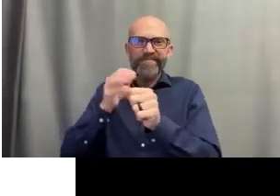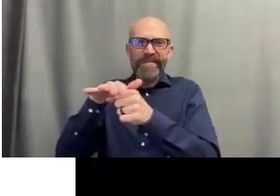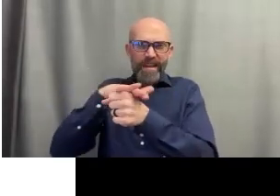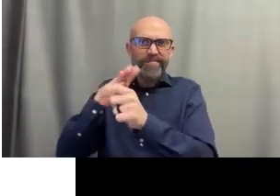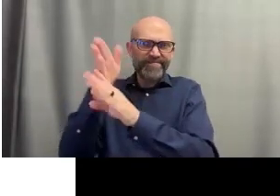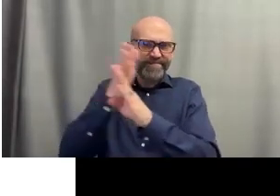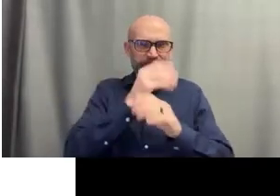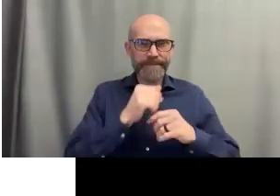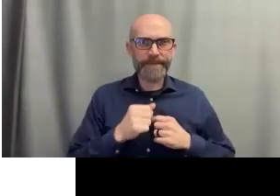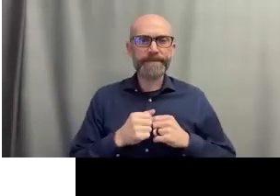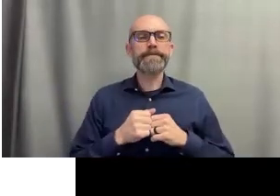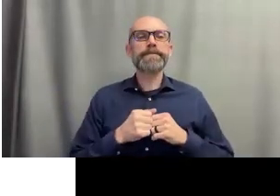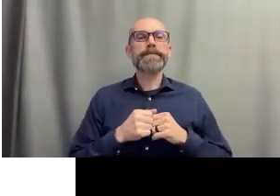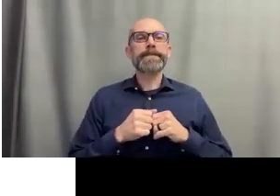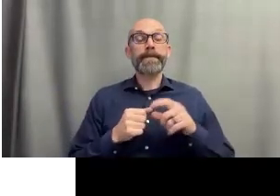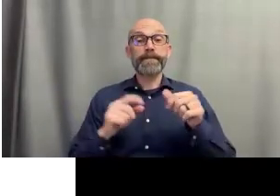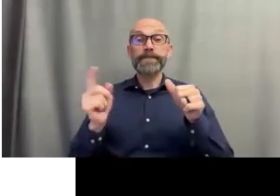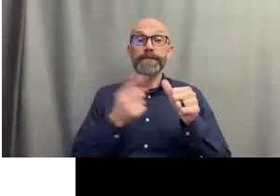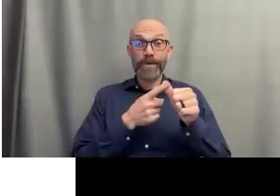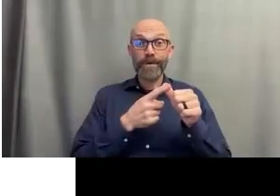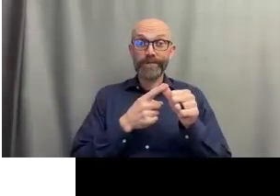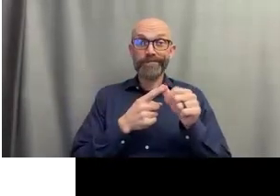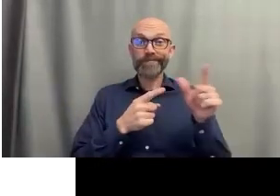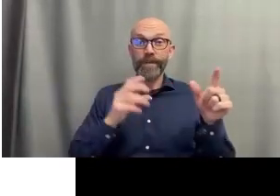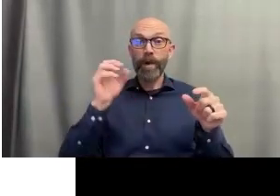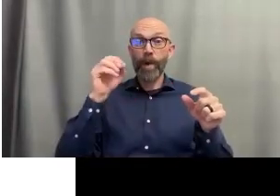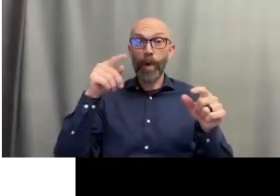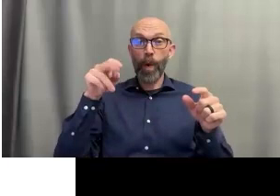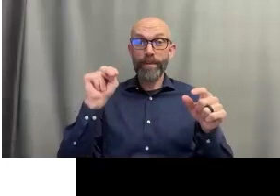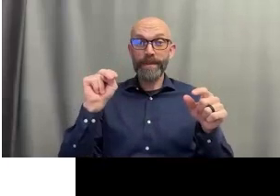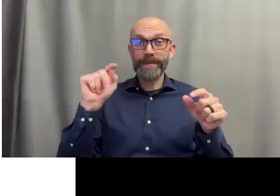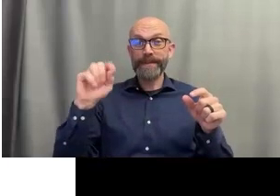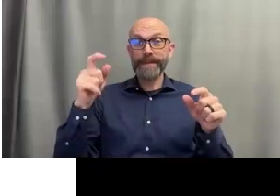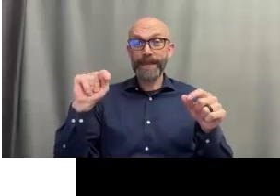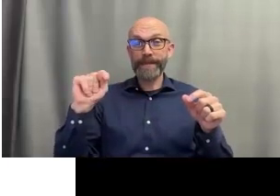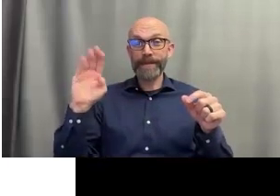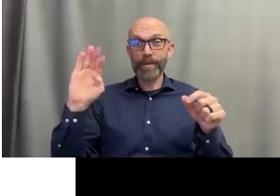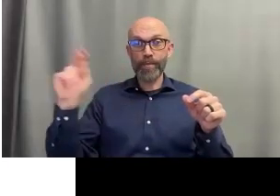Okay. So the first one is the Open Textbook Library. This is a peer reviewed collection.